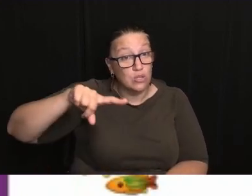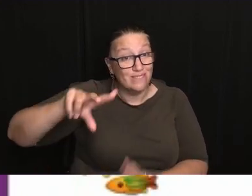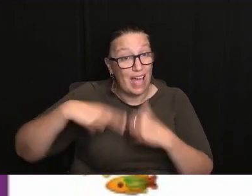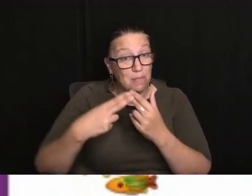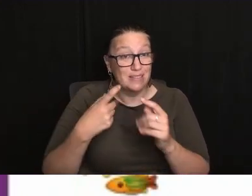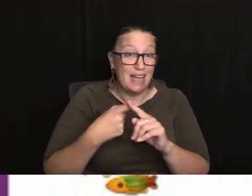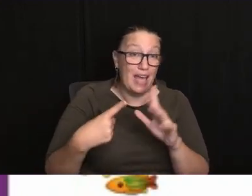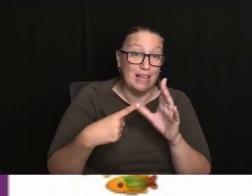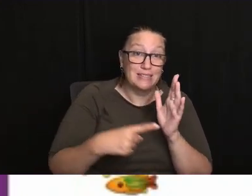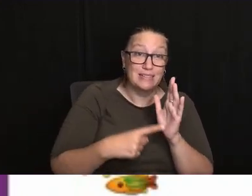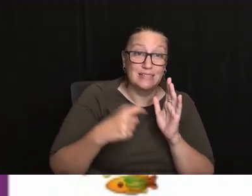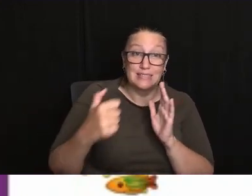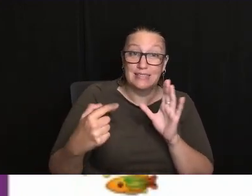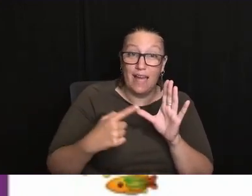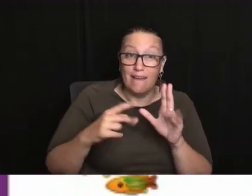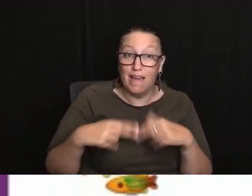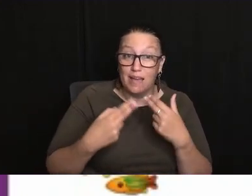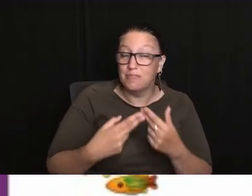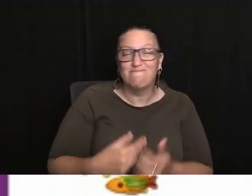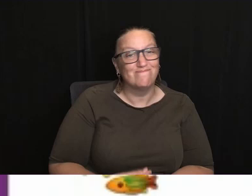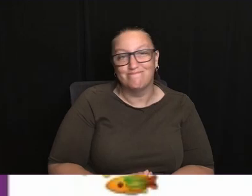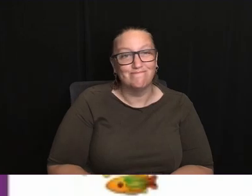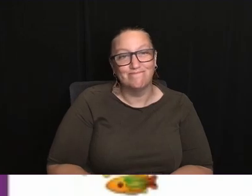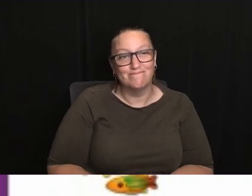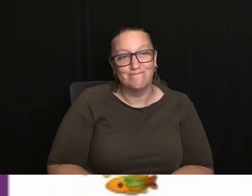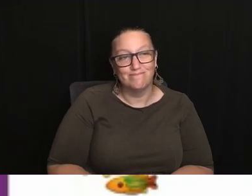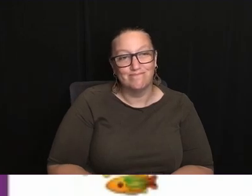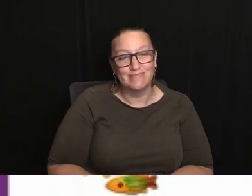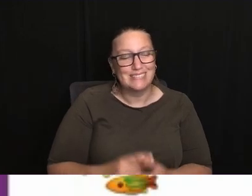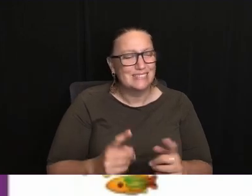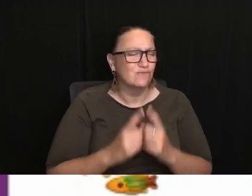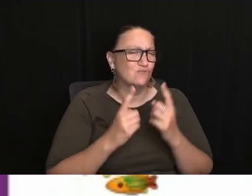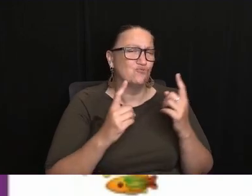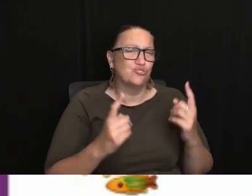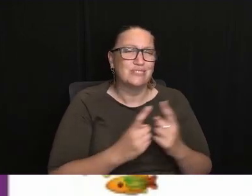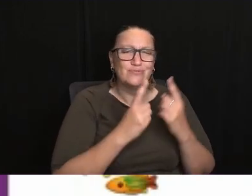fortunate enough to have support from the start in different ways. From the midwives who supported us,